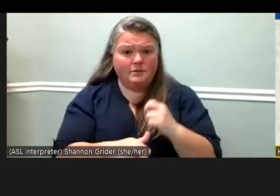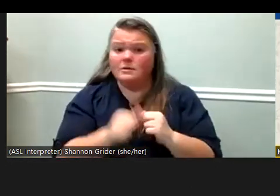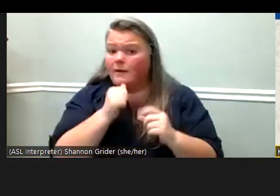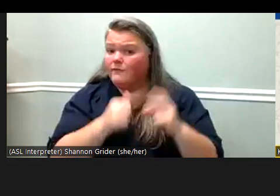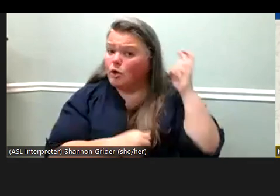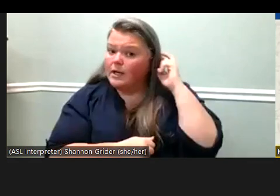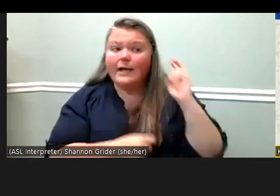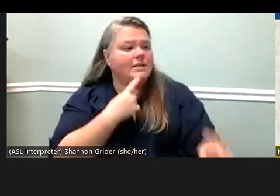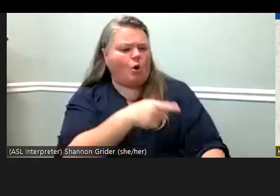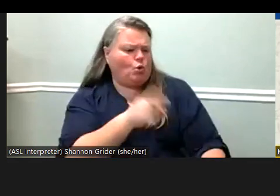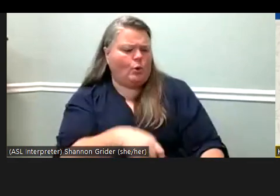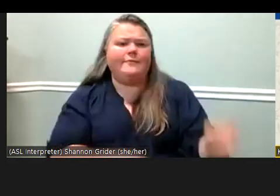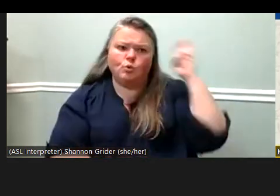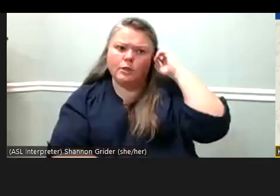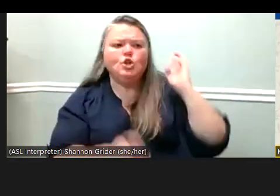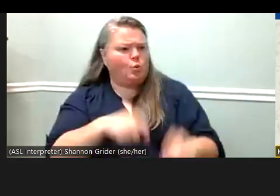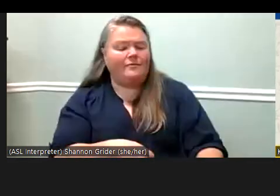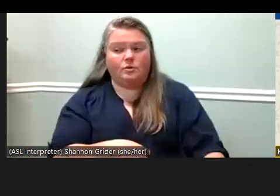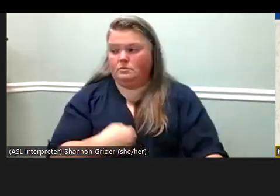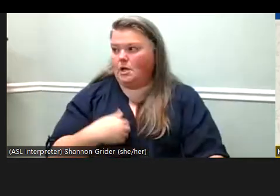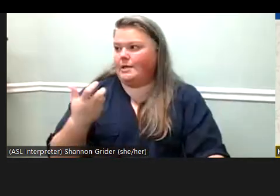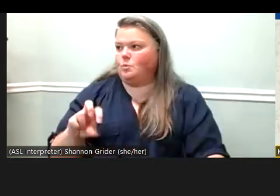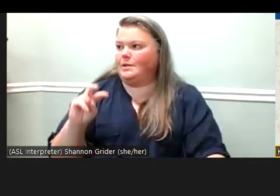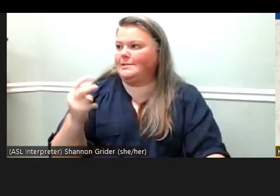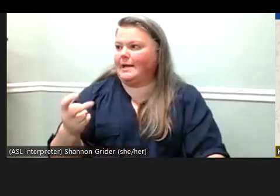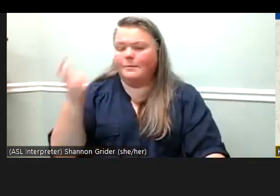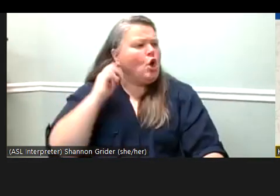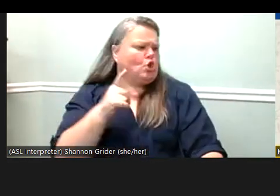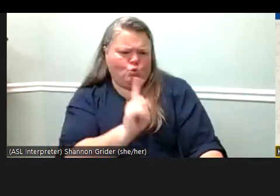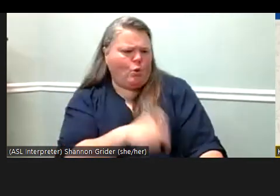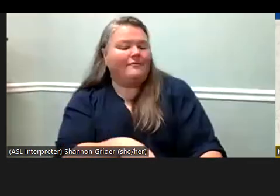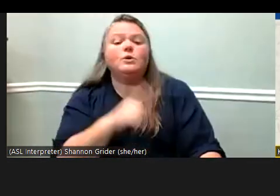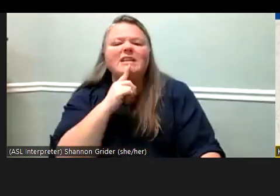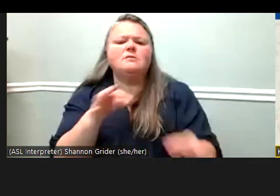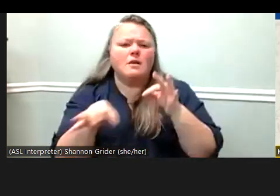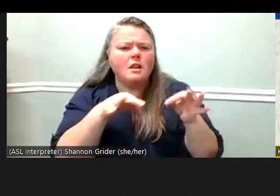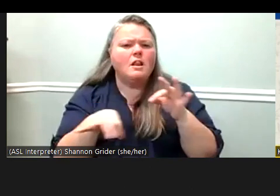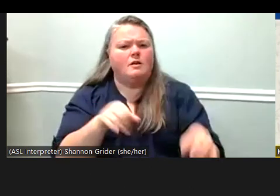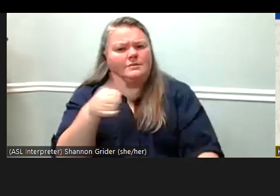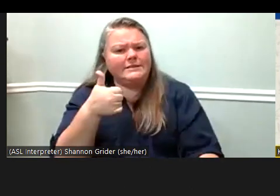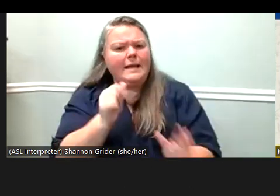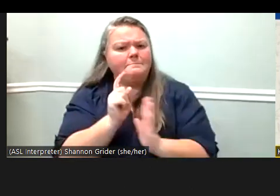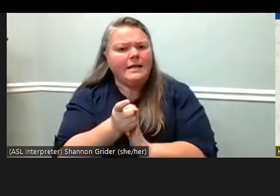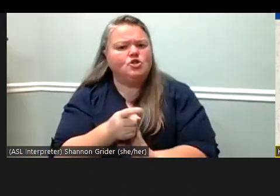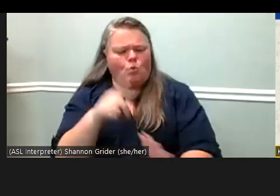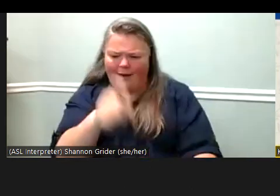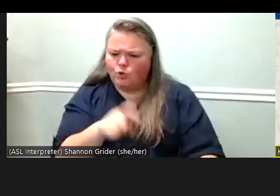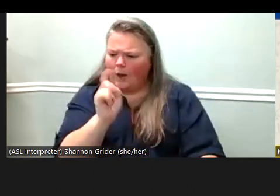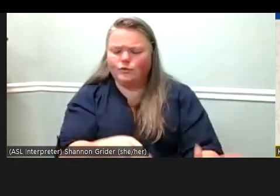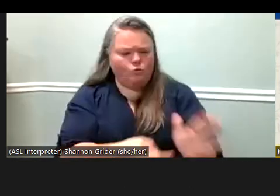HARD. I'VE HAD A SIMILAR EXPERIENCE WHERE, THIS WAS JUST LAST YEAR, I HAVE ONE COCHLEAR IMPLANT, AND I WENT TO AN ENT FOR SINUS ISSUES, NOT COCHLEAR IMPLANT, AND